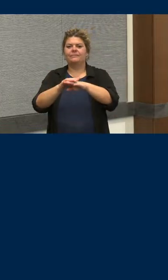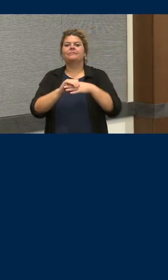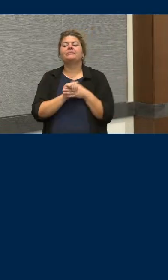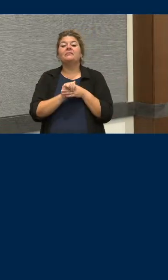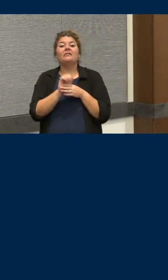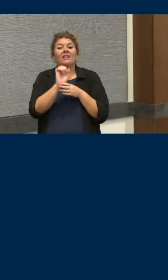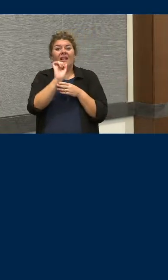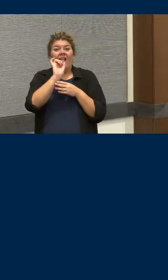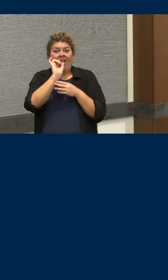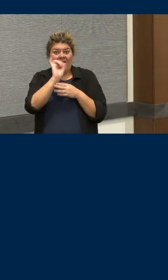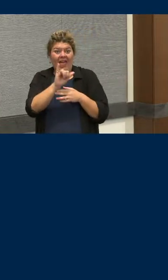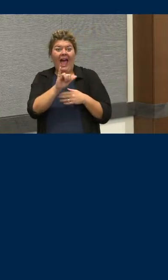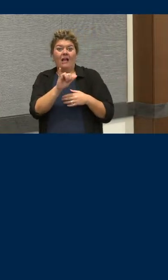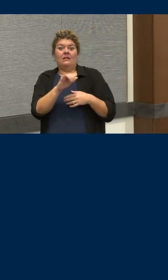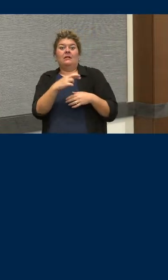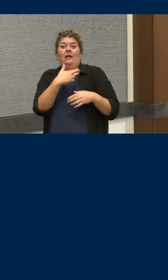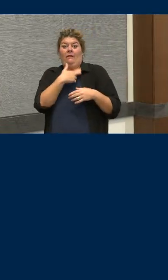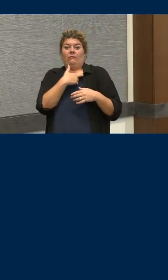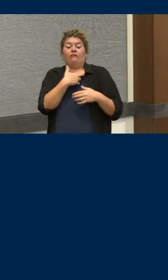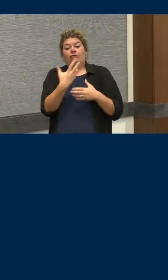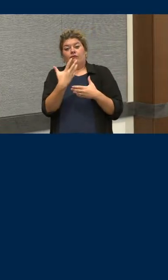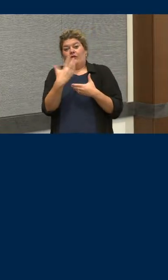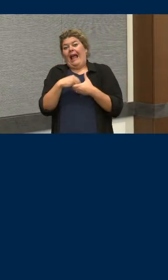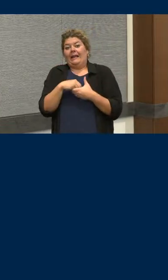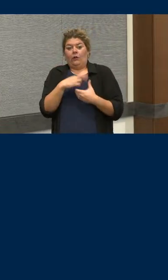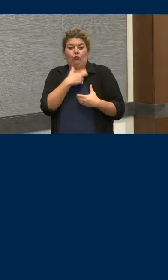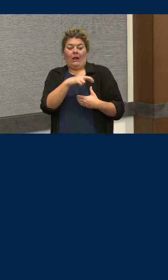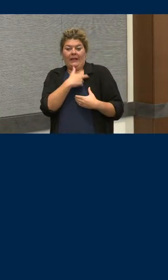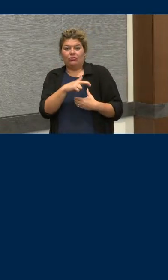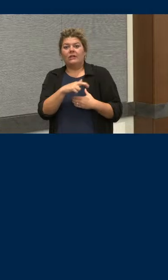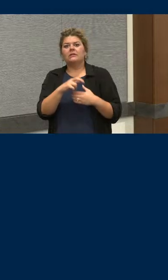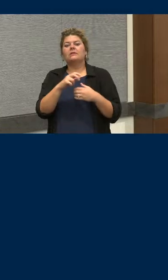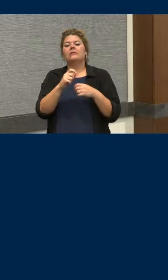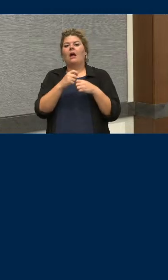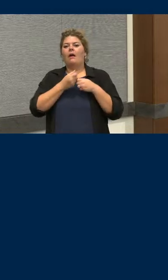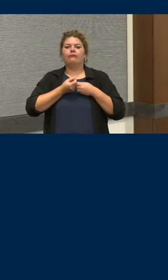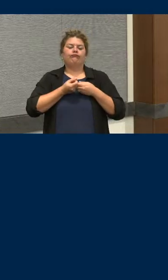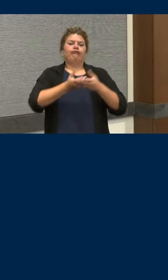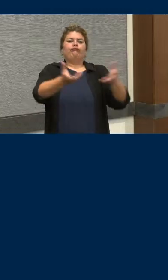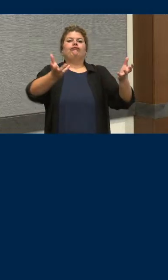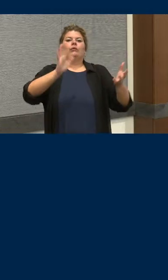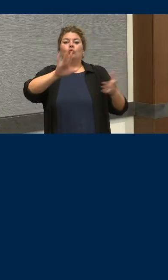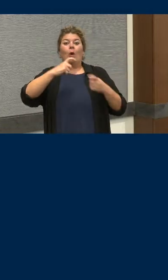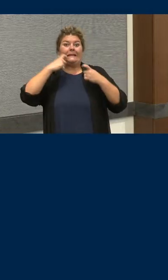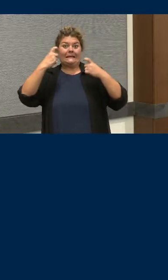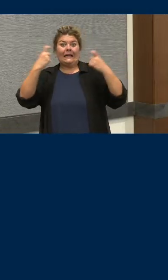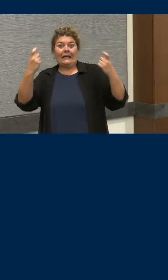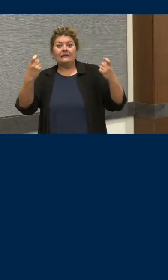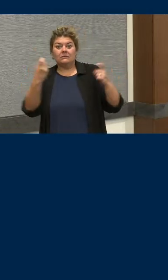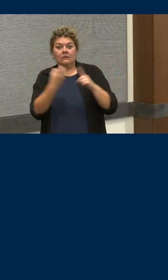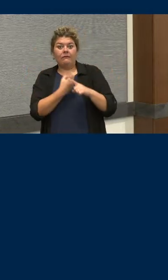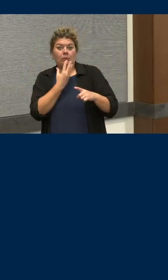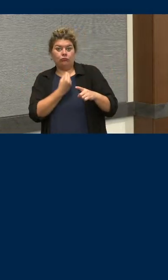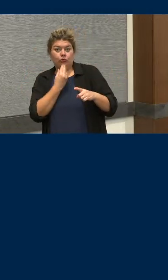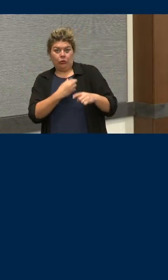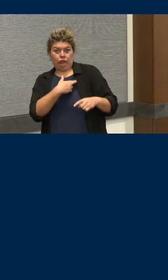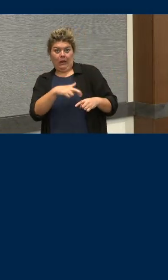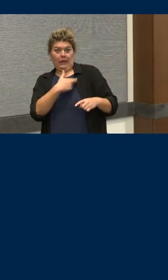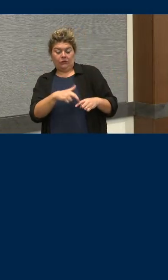practice of casting away one's sins, was initiated by pious